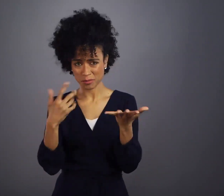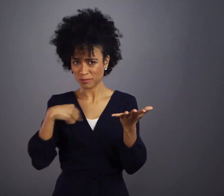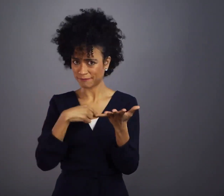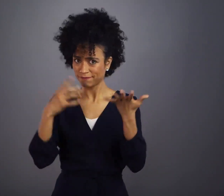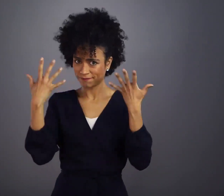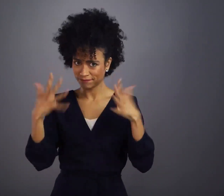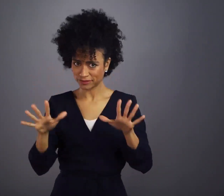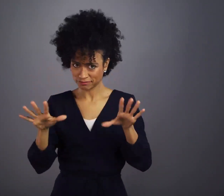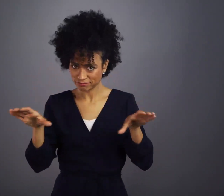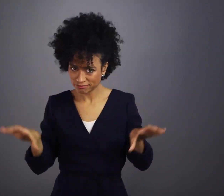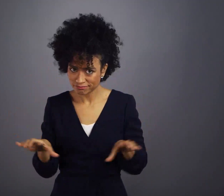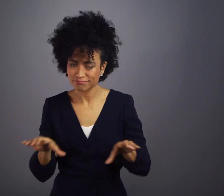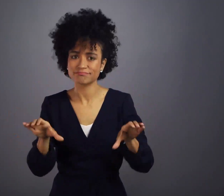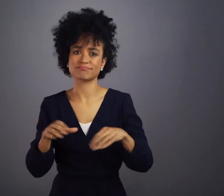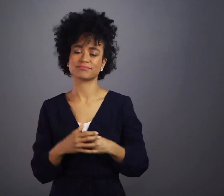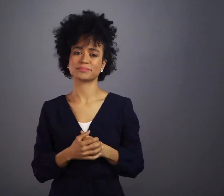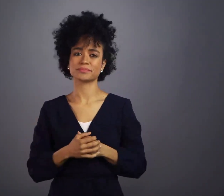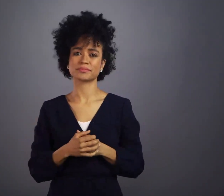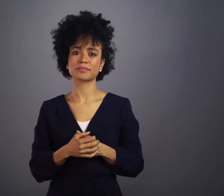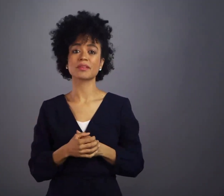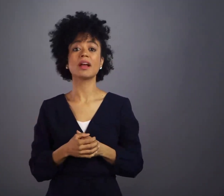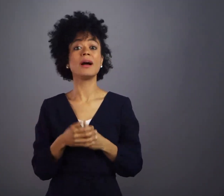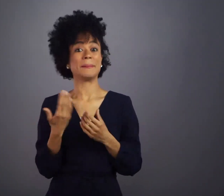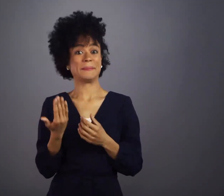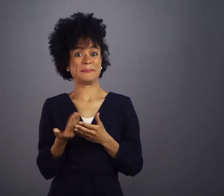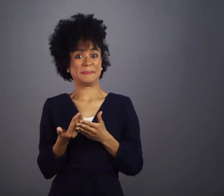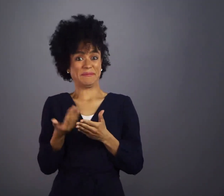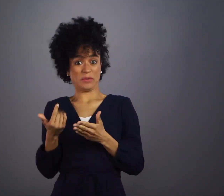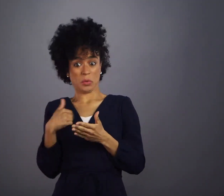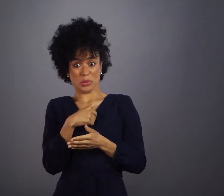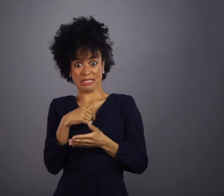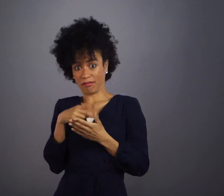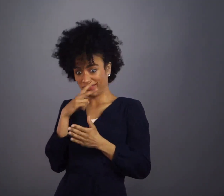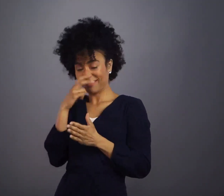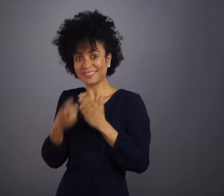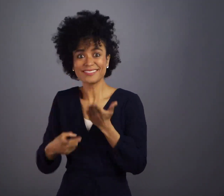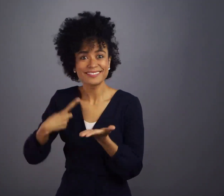We shall tell you what we have done. Before going into a detailed discussion,